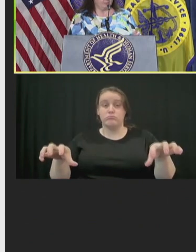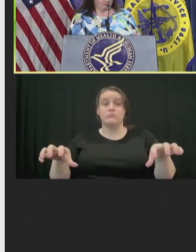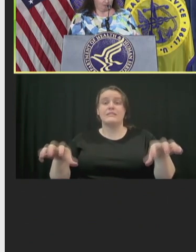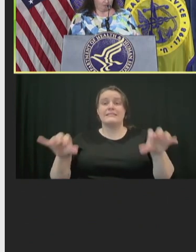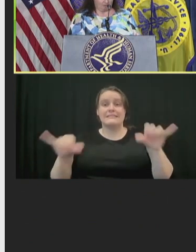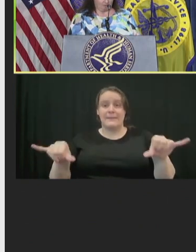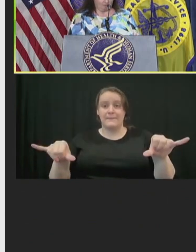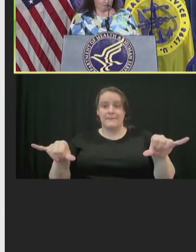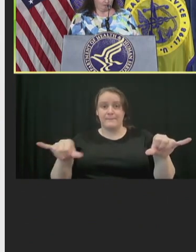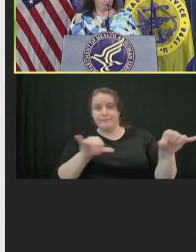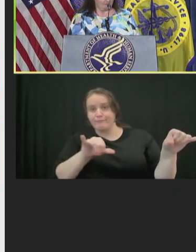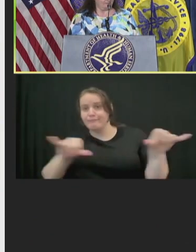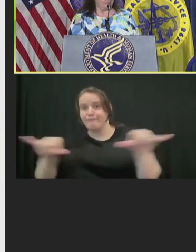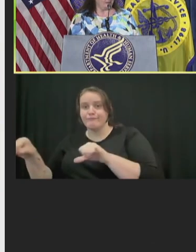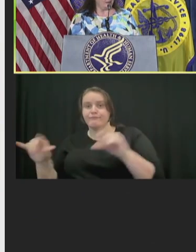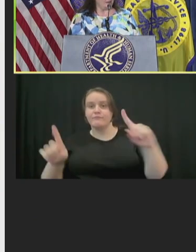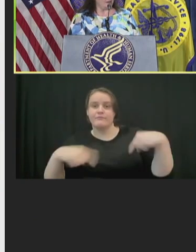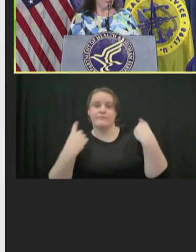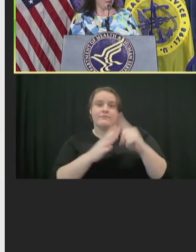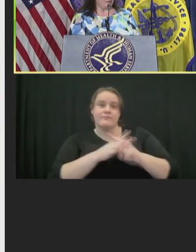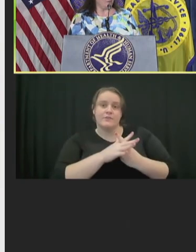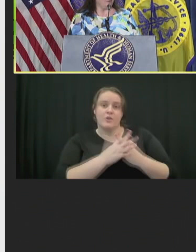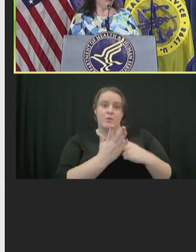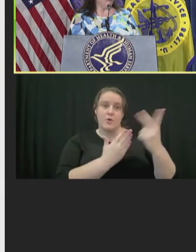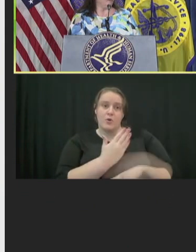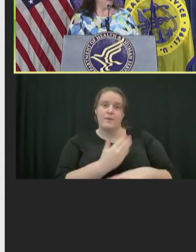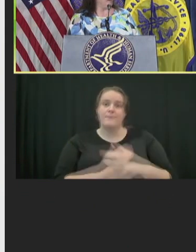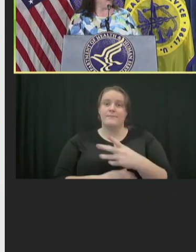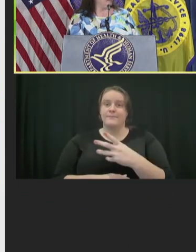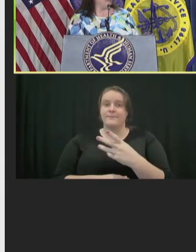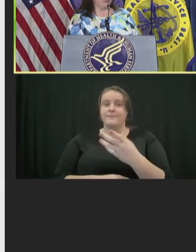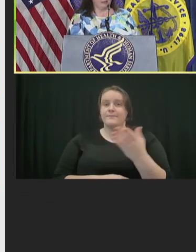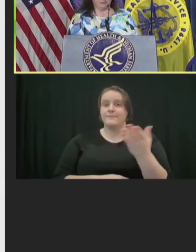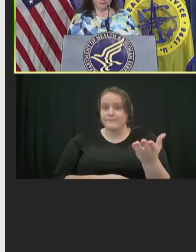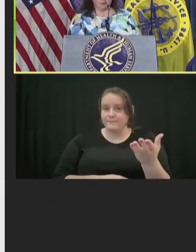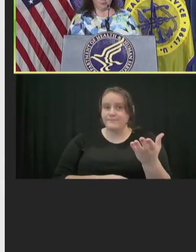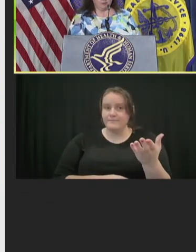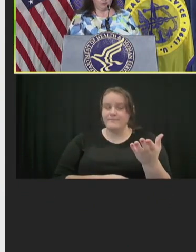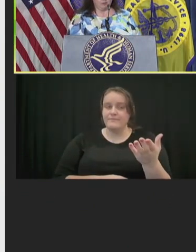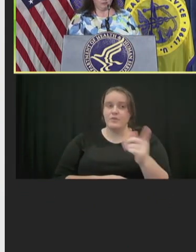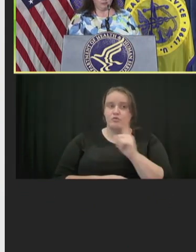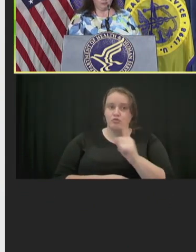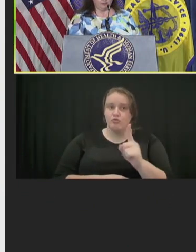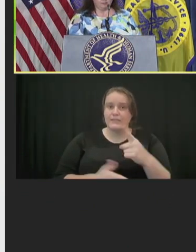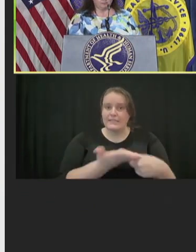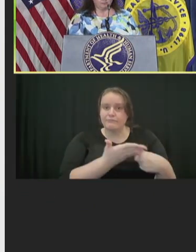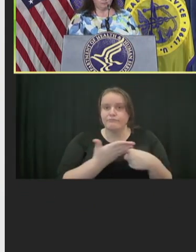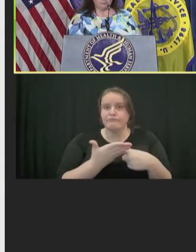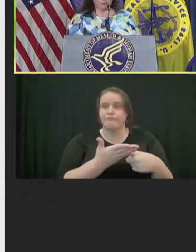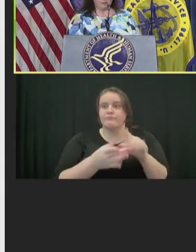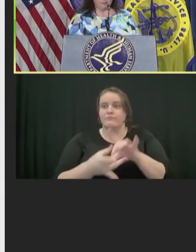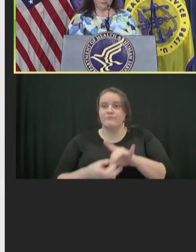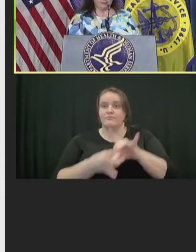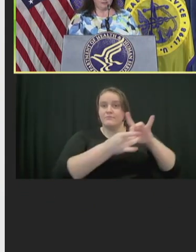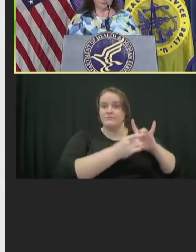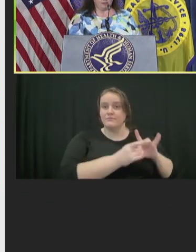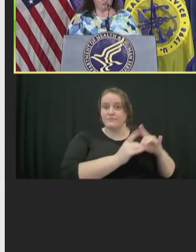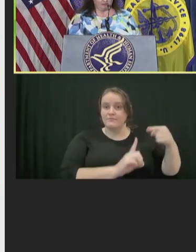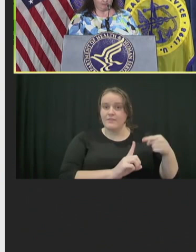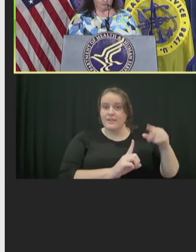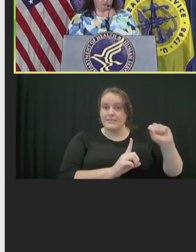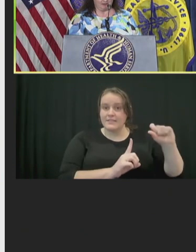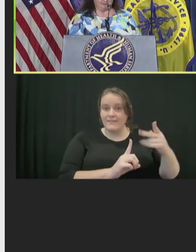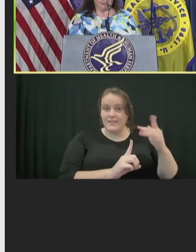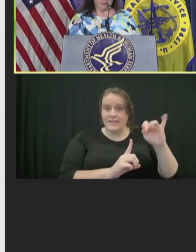to really looking at what Stefanie talked about earlier, the methods to measure these programs,